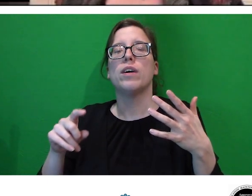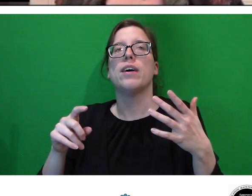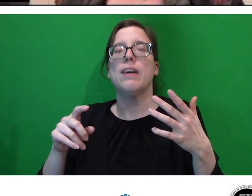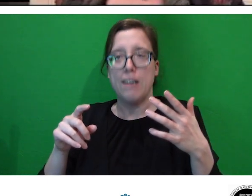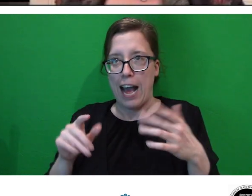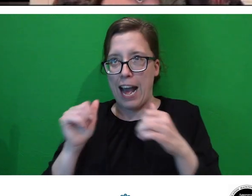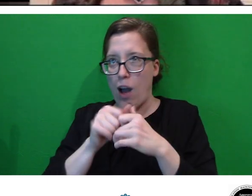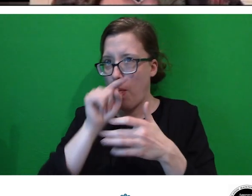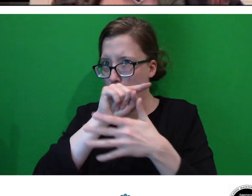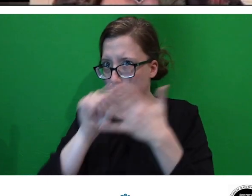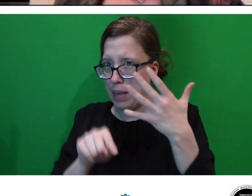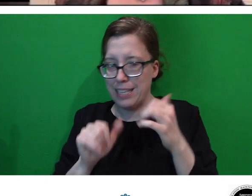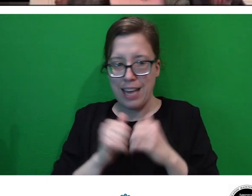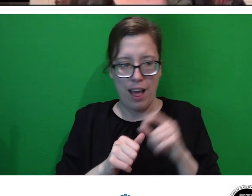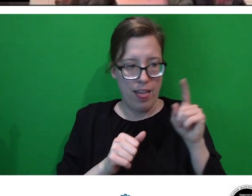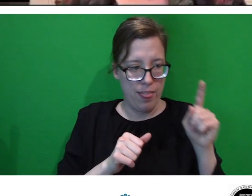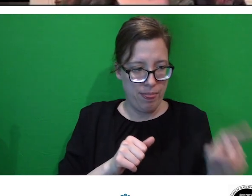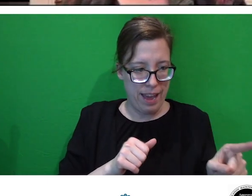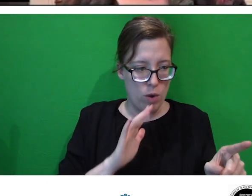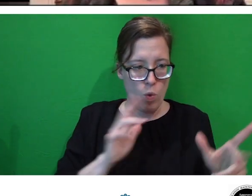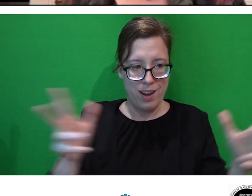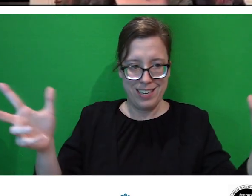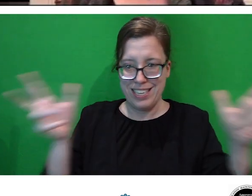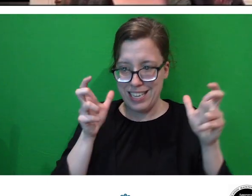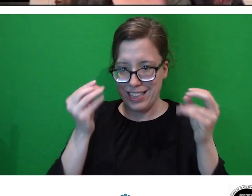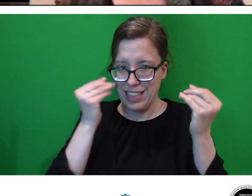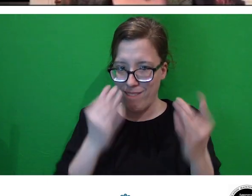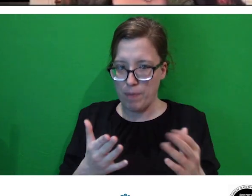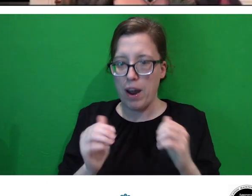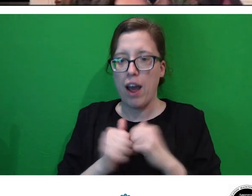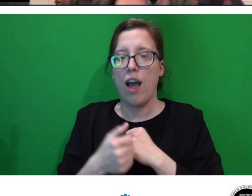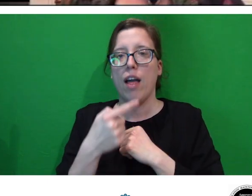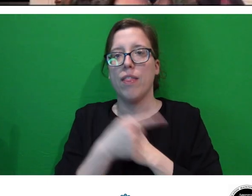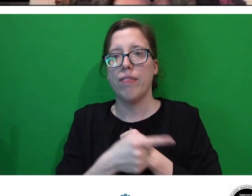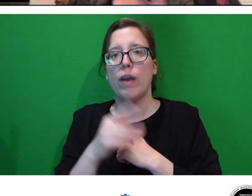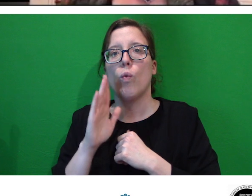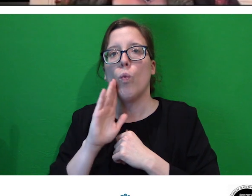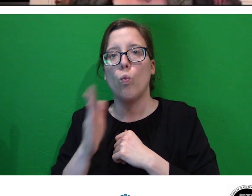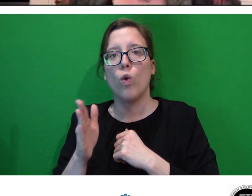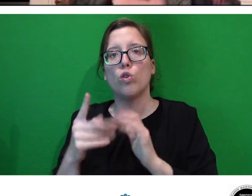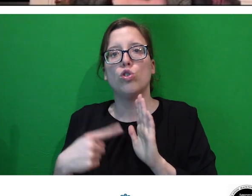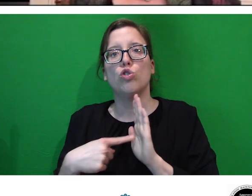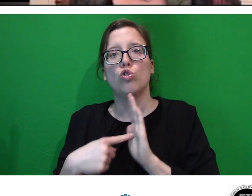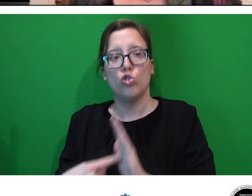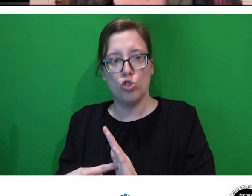Do kids sit on the floor? It's all these things and we have to take them into account